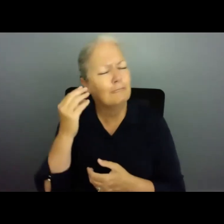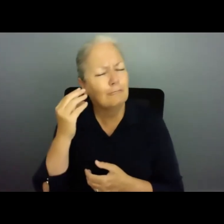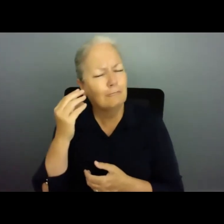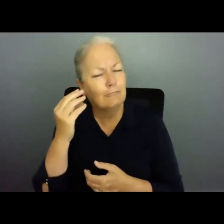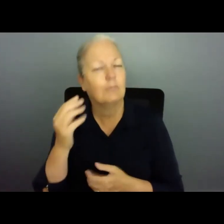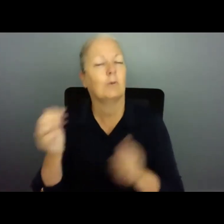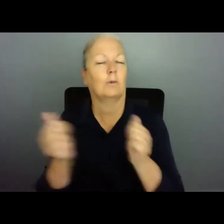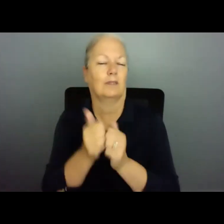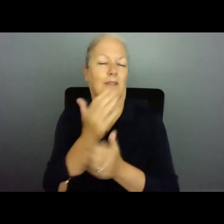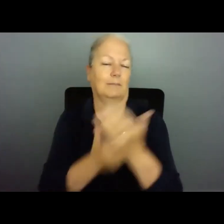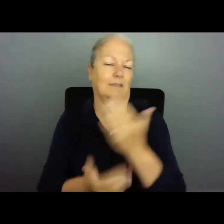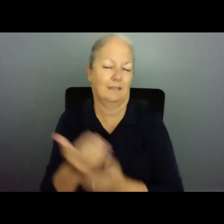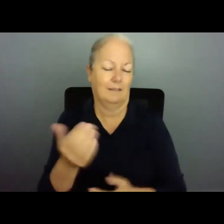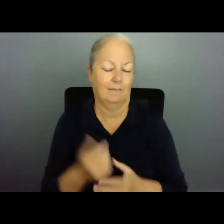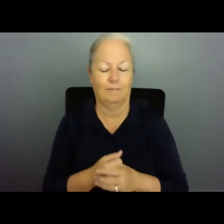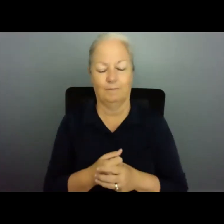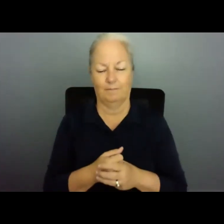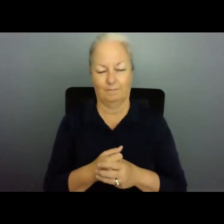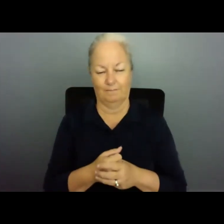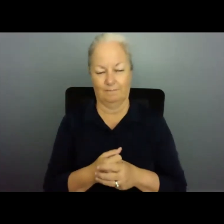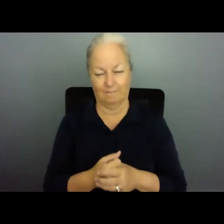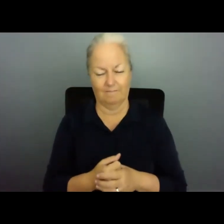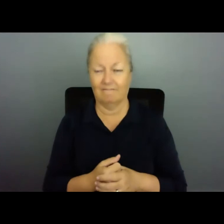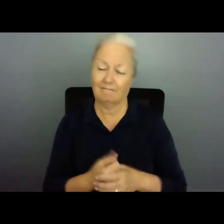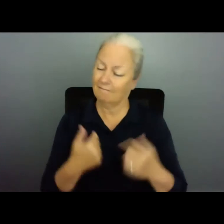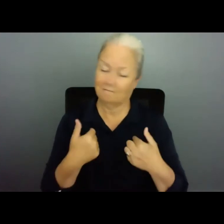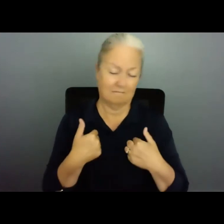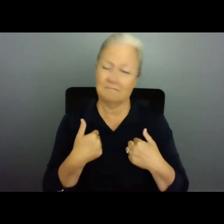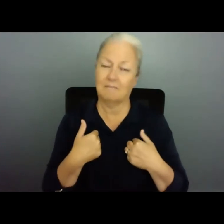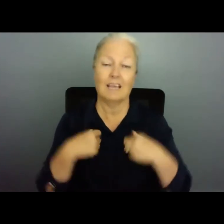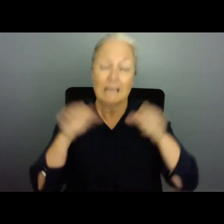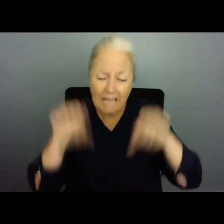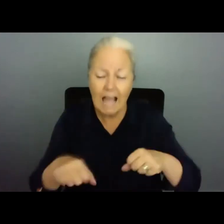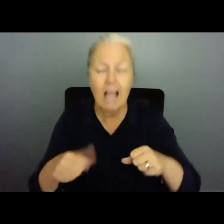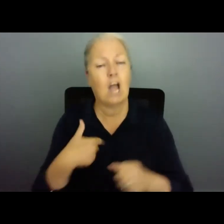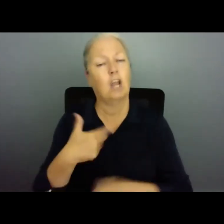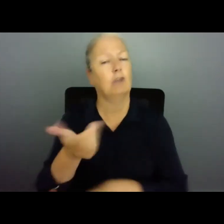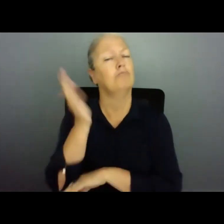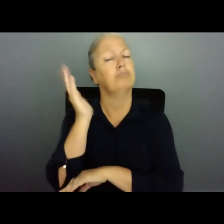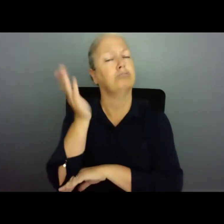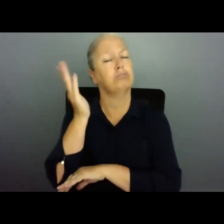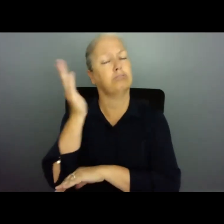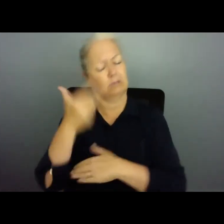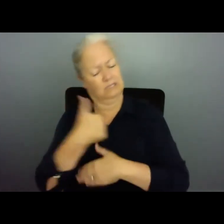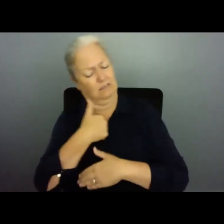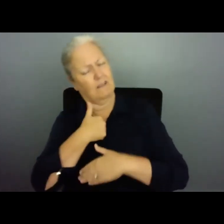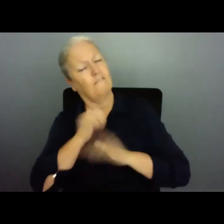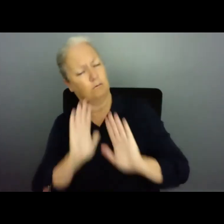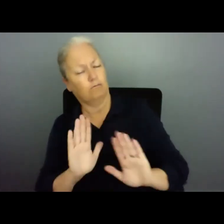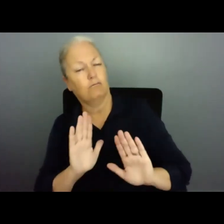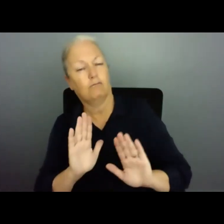we are more than capable of speaking for ourselves we can help with decision making